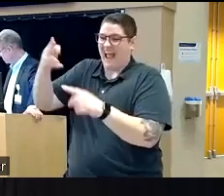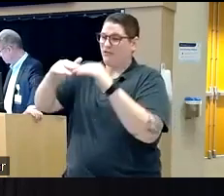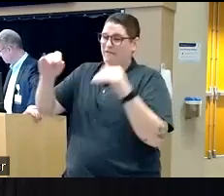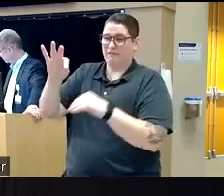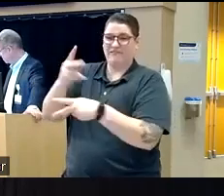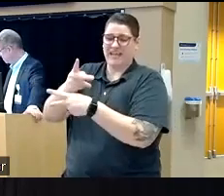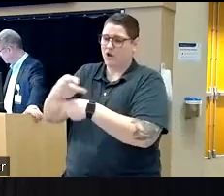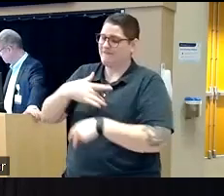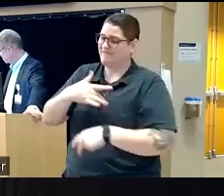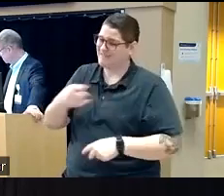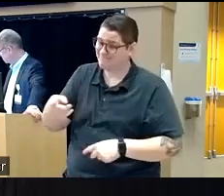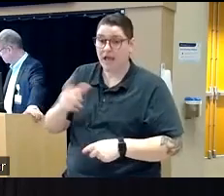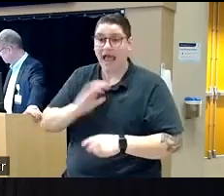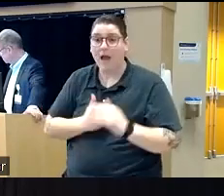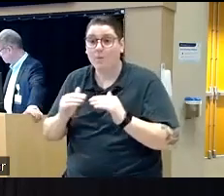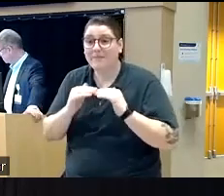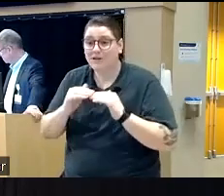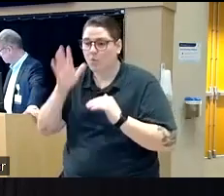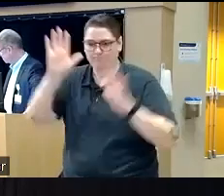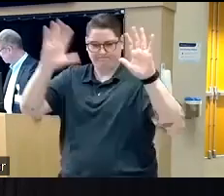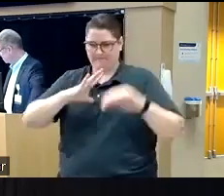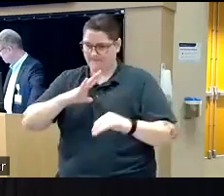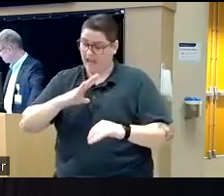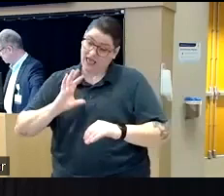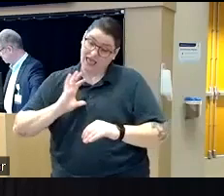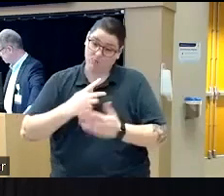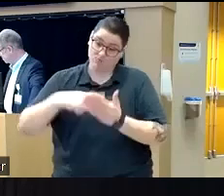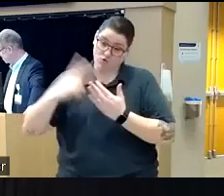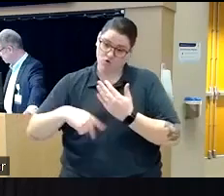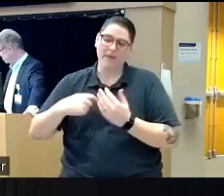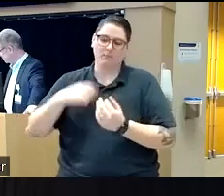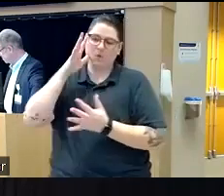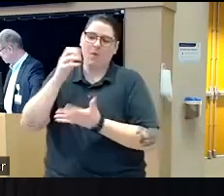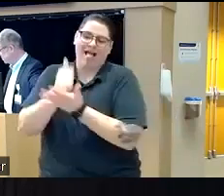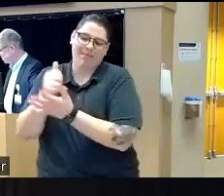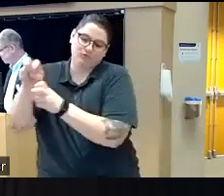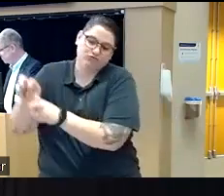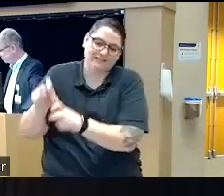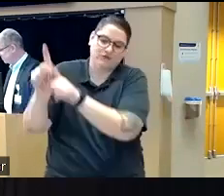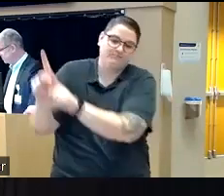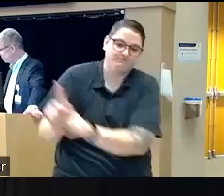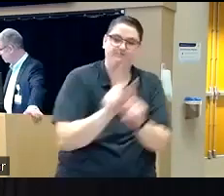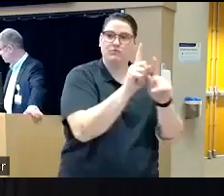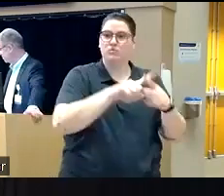even transport patients from our program to their inpatient bed for example and so they're really